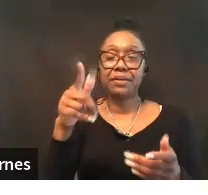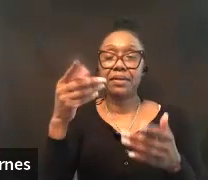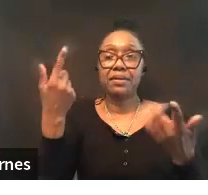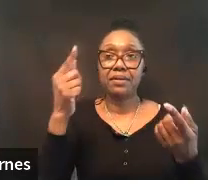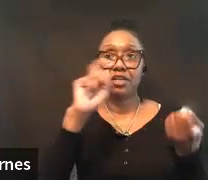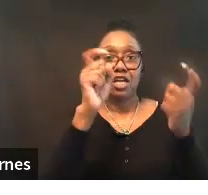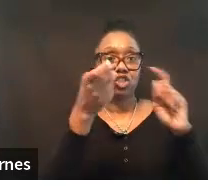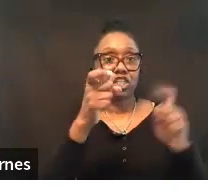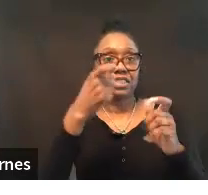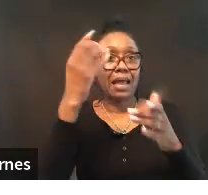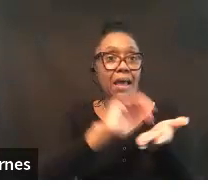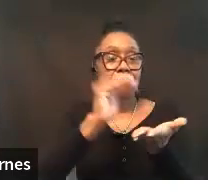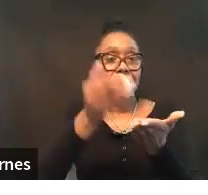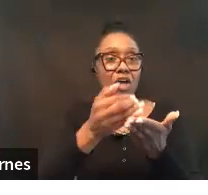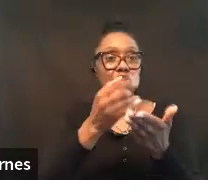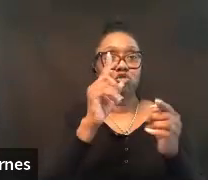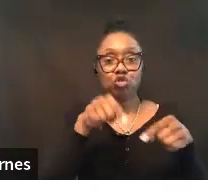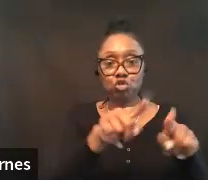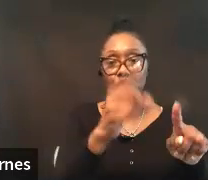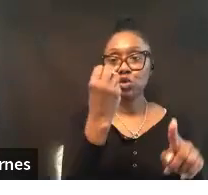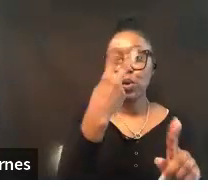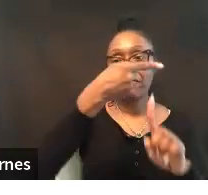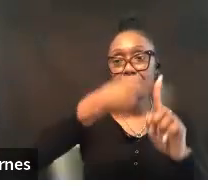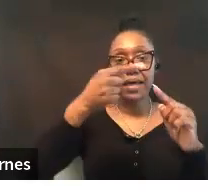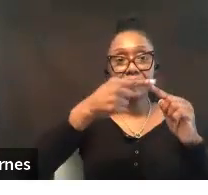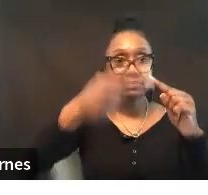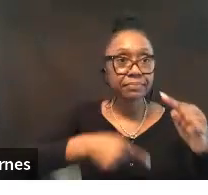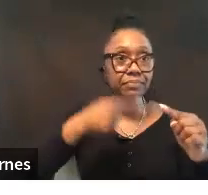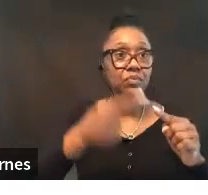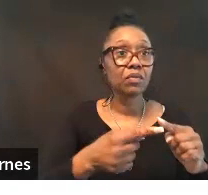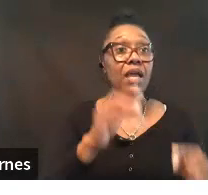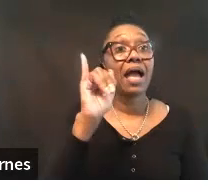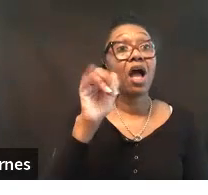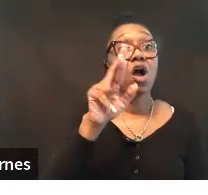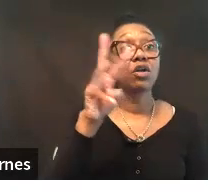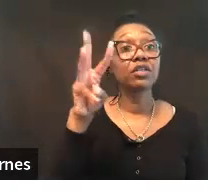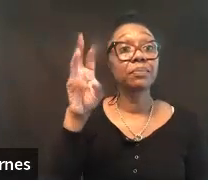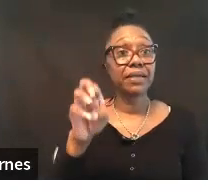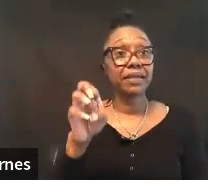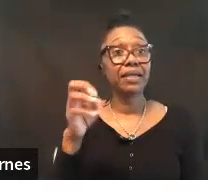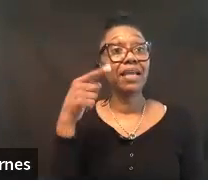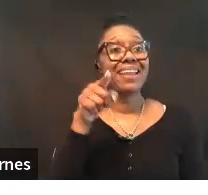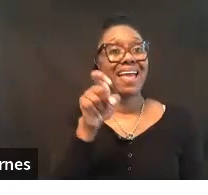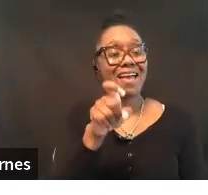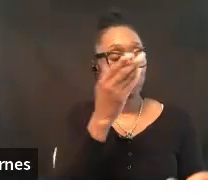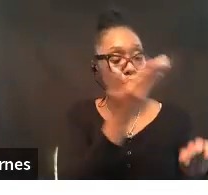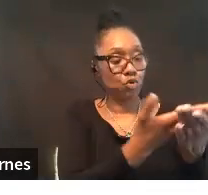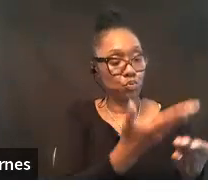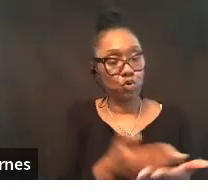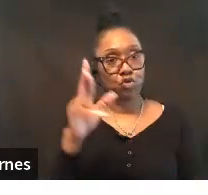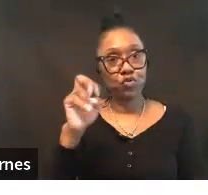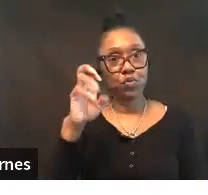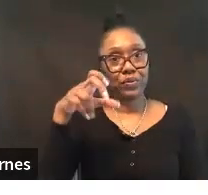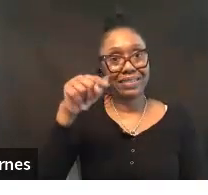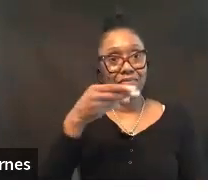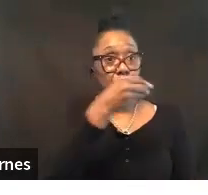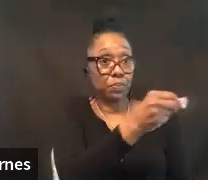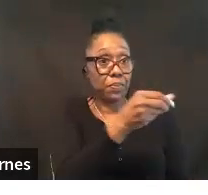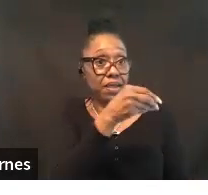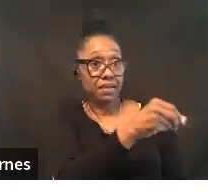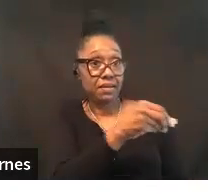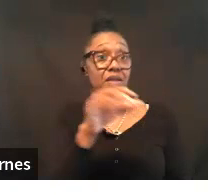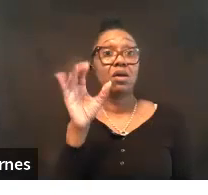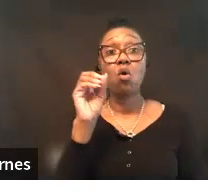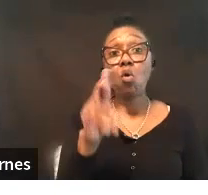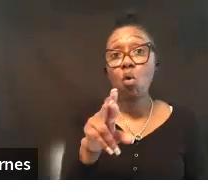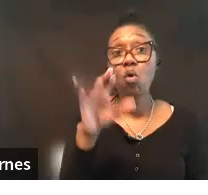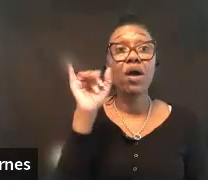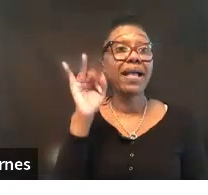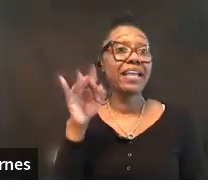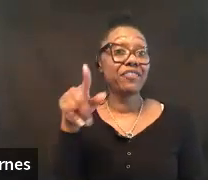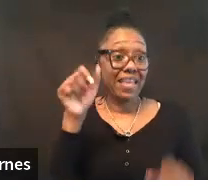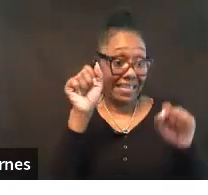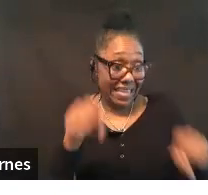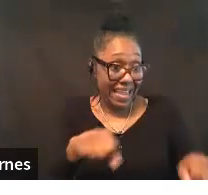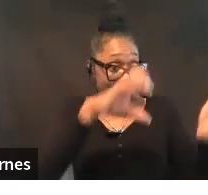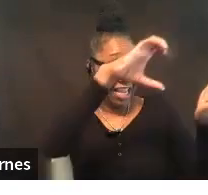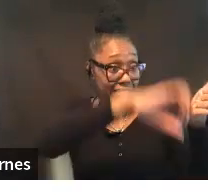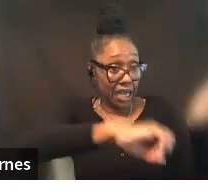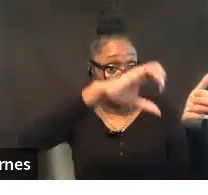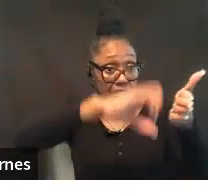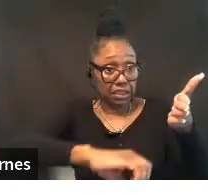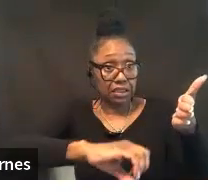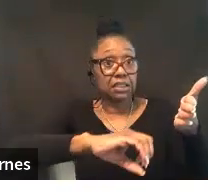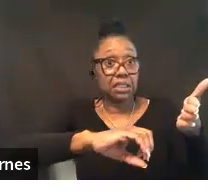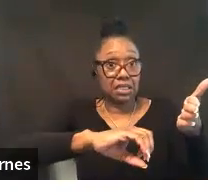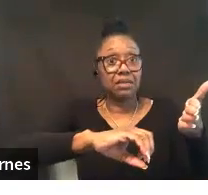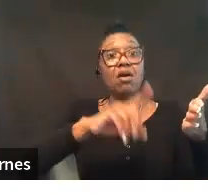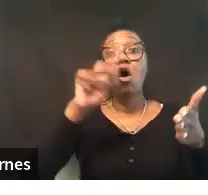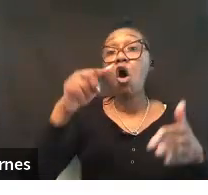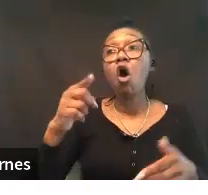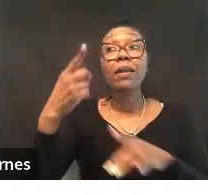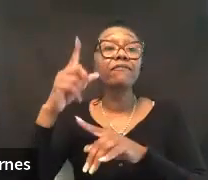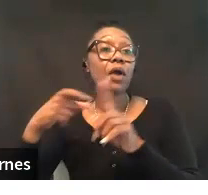In the individual must have received, the expense that was paid. The determination of whether an item or expense may be deducted as an, is made again only by social security.